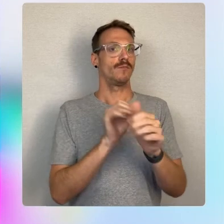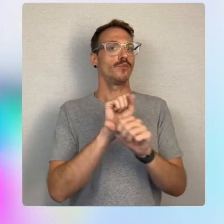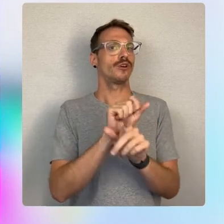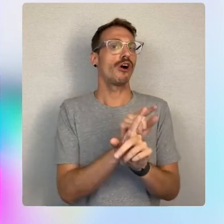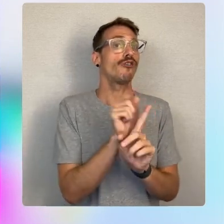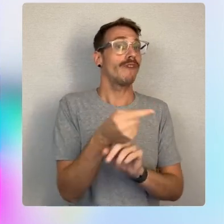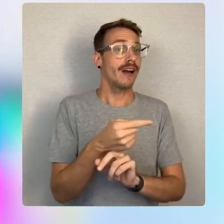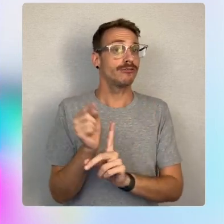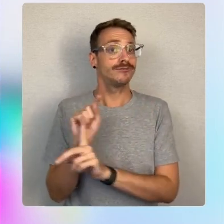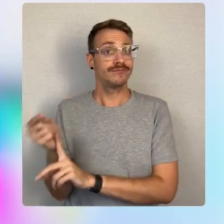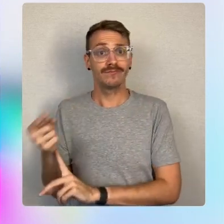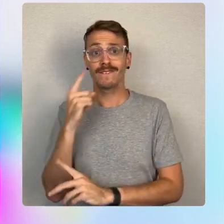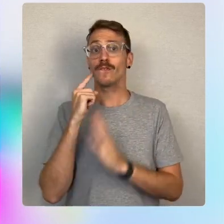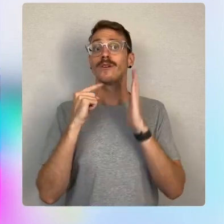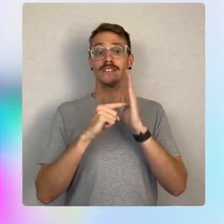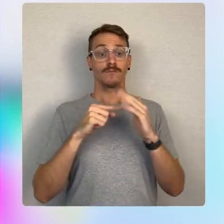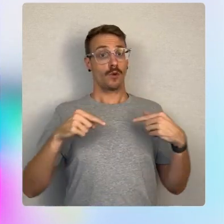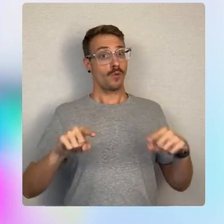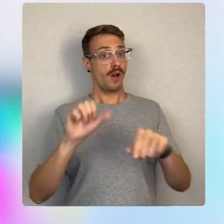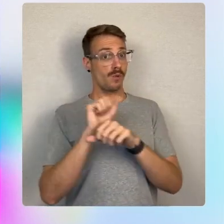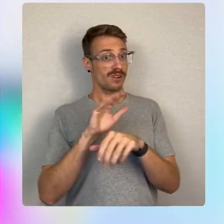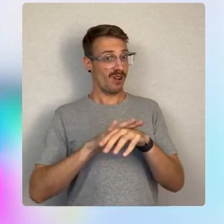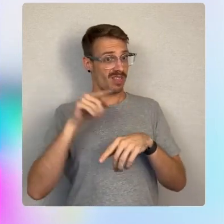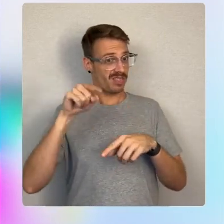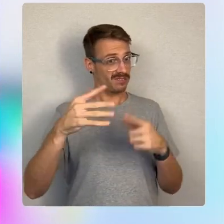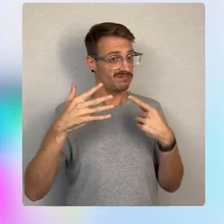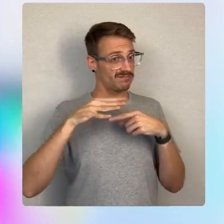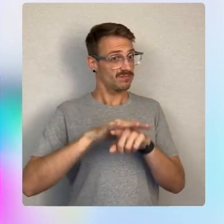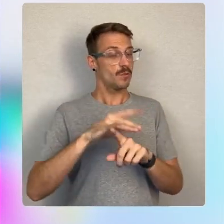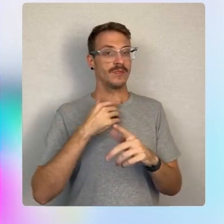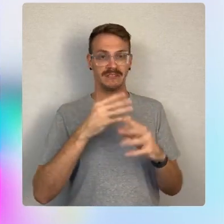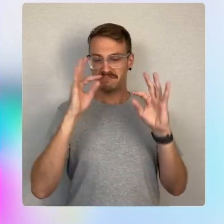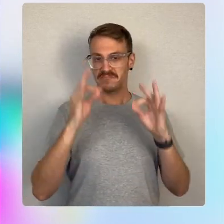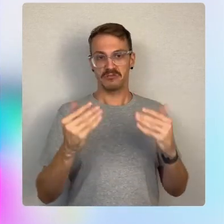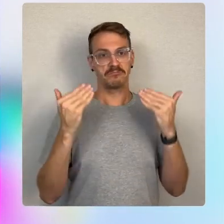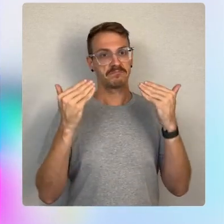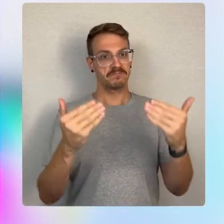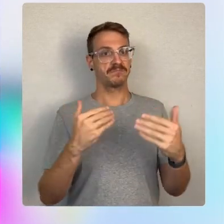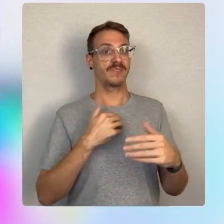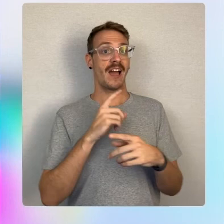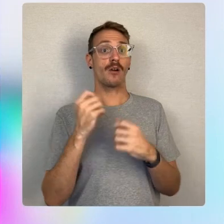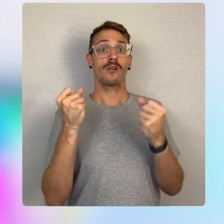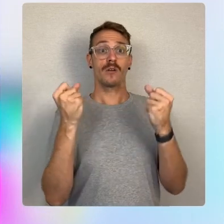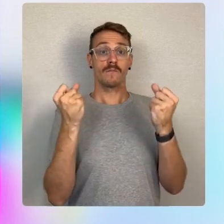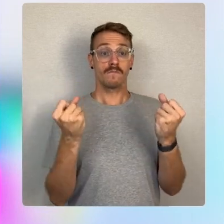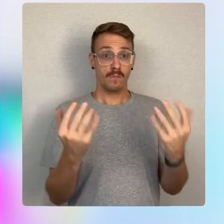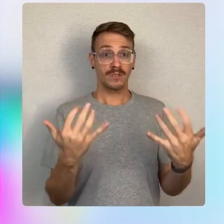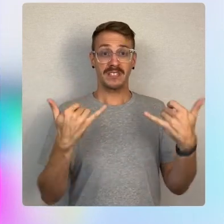For instance, while working on this integration, we decided to improve our multiplayer lobby experience